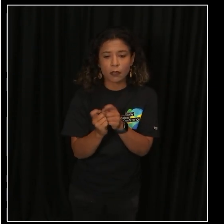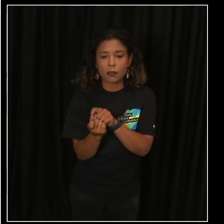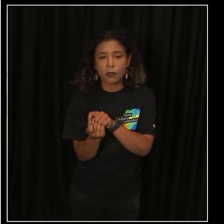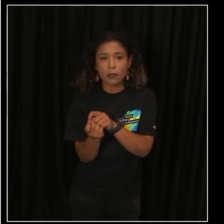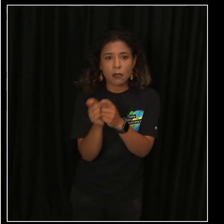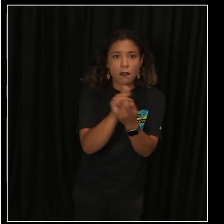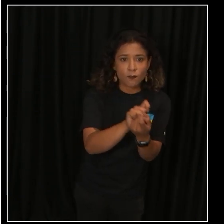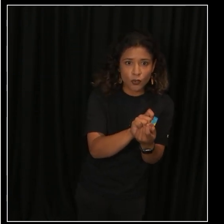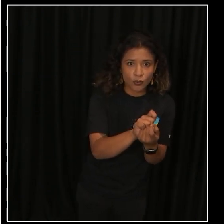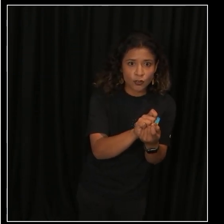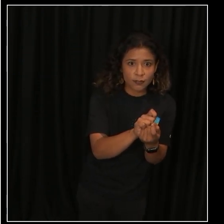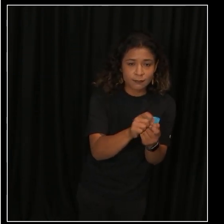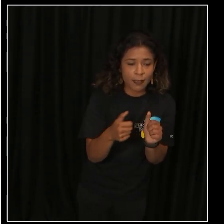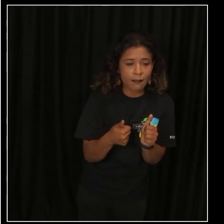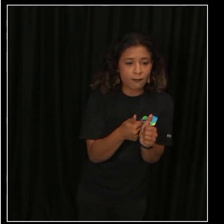according to the posture at the head mount display at the time of display.